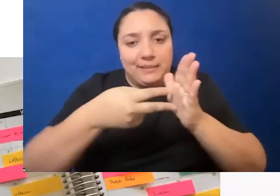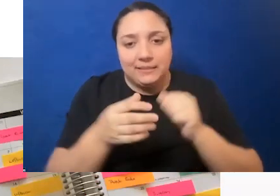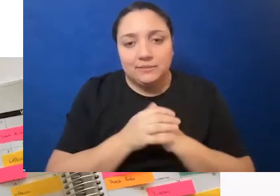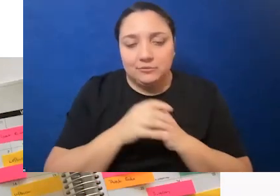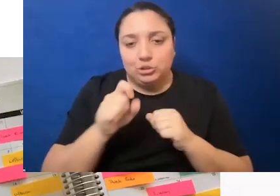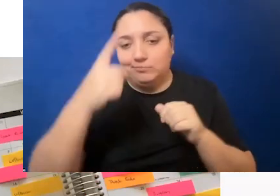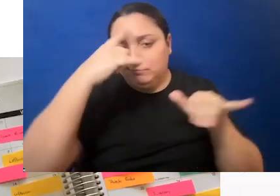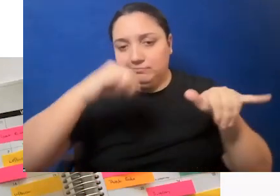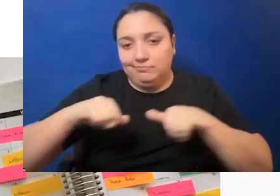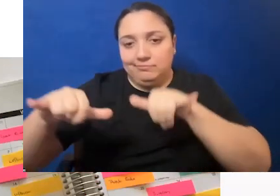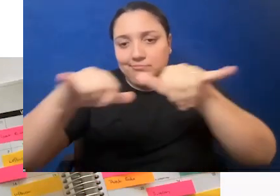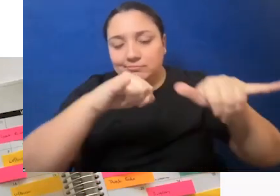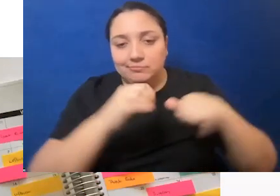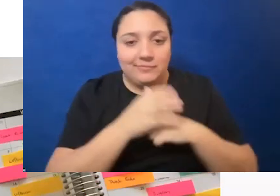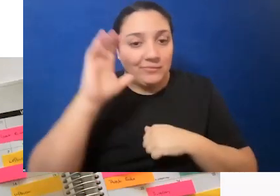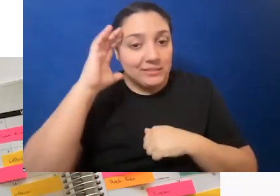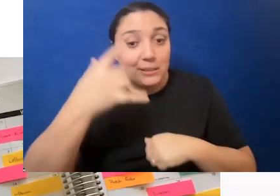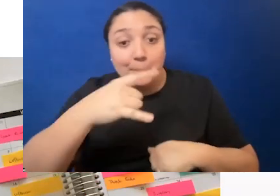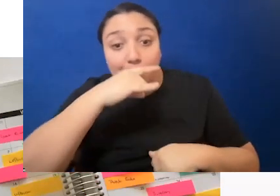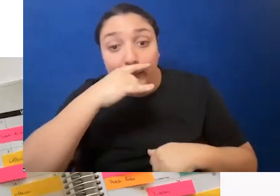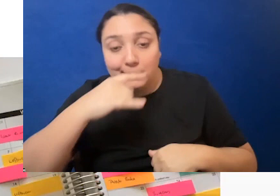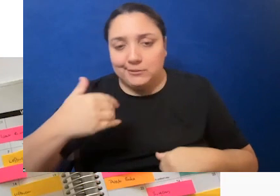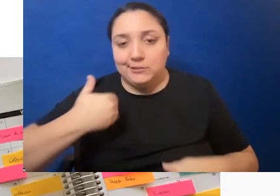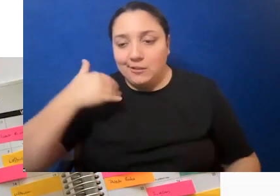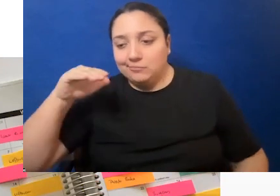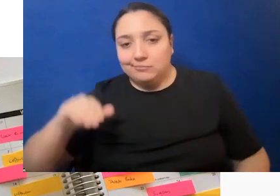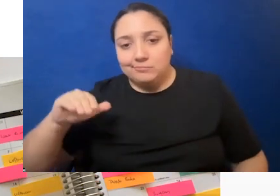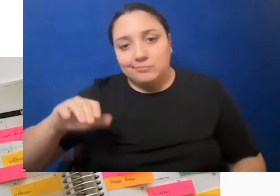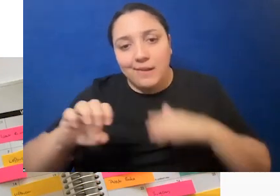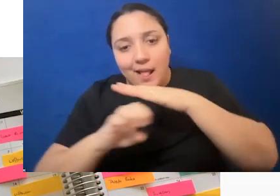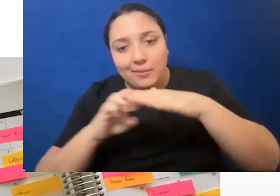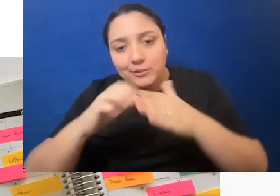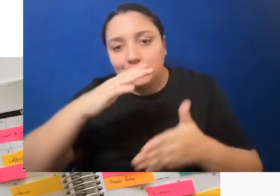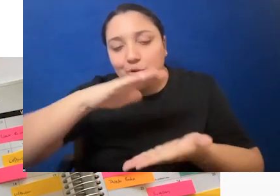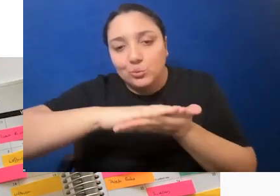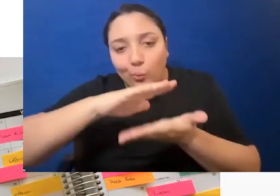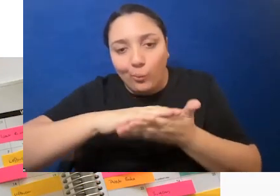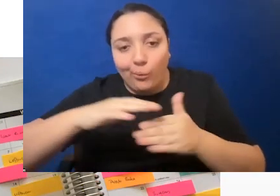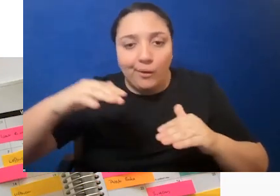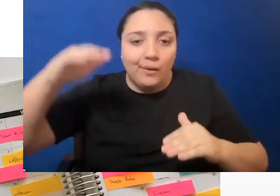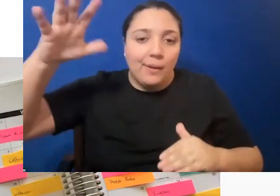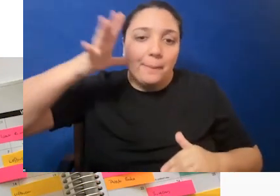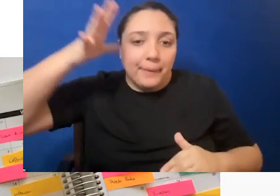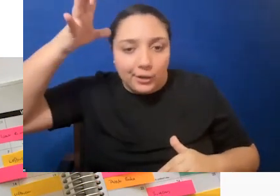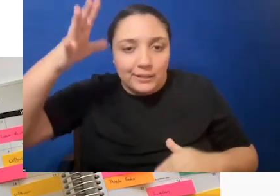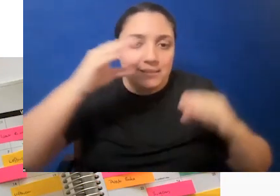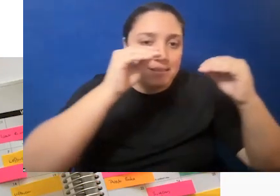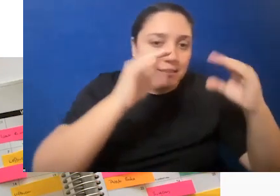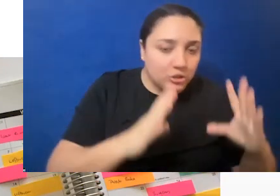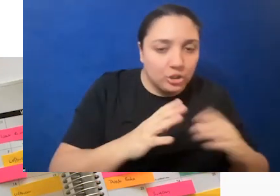IT GETS USED A LOT BY KIDS AS YOUNG AS ELEMENTARY SCHOOL LEVEL TO PARENTS, TO TEACHERS, SO